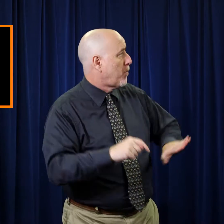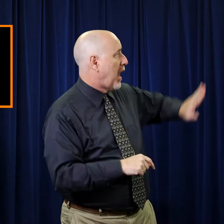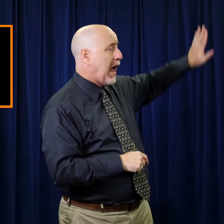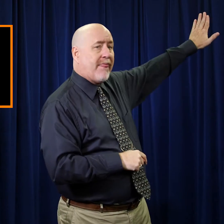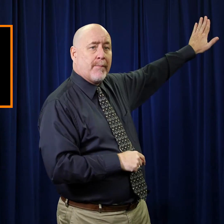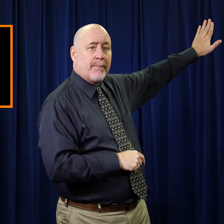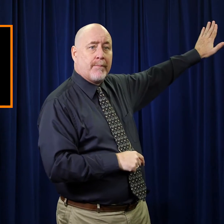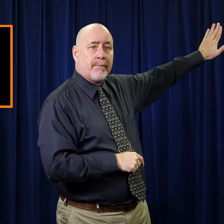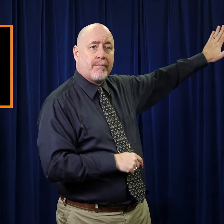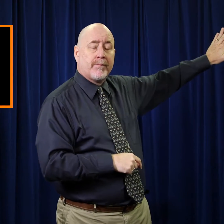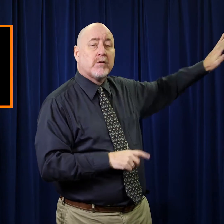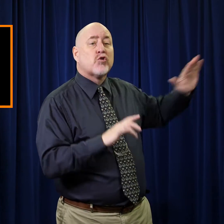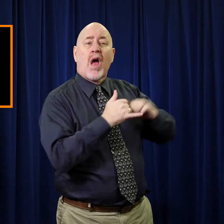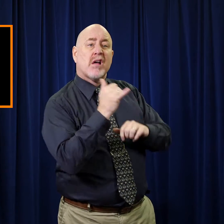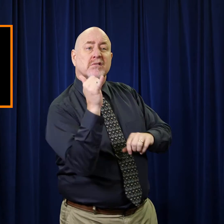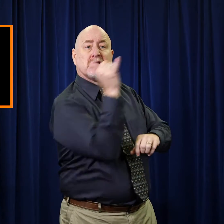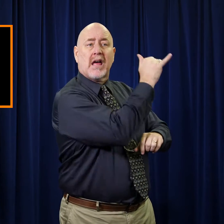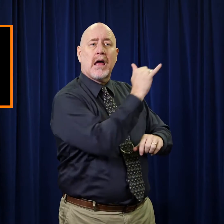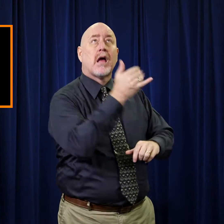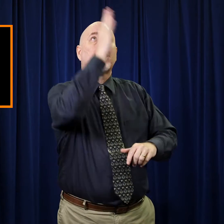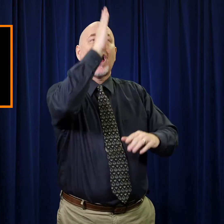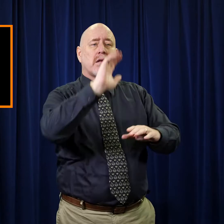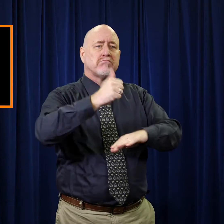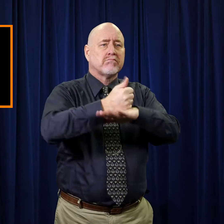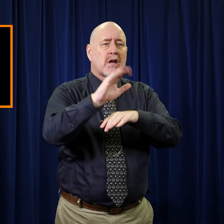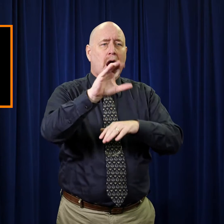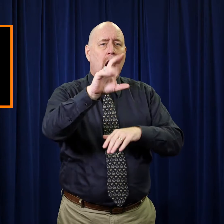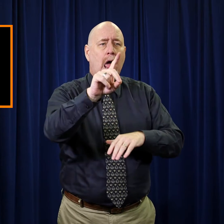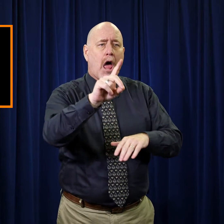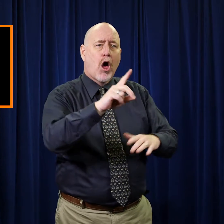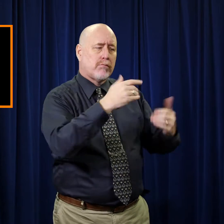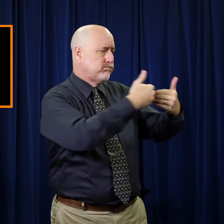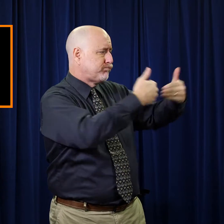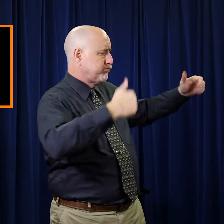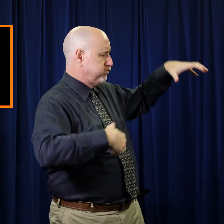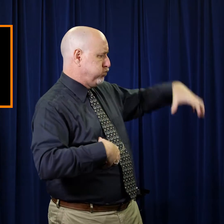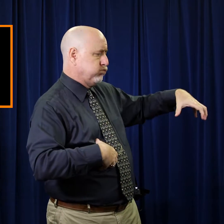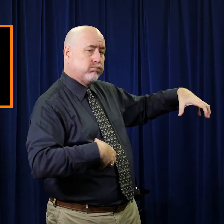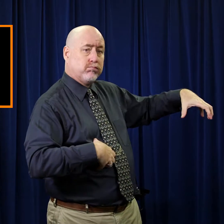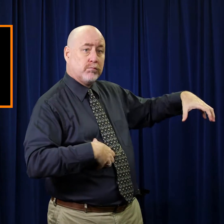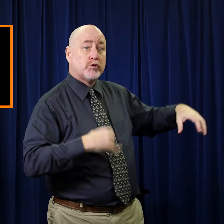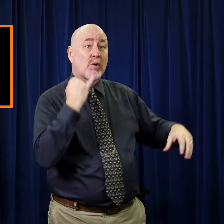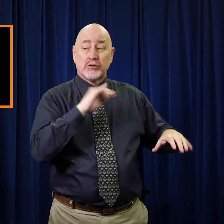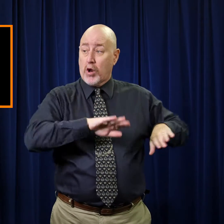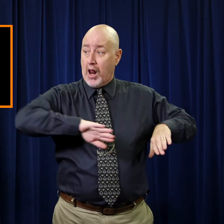God has blocked them with a cloud, but after the Israelites get far